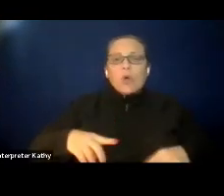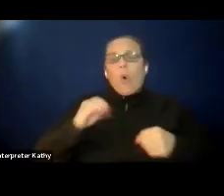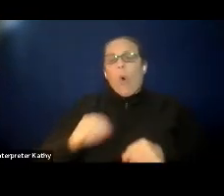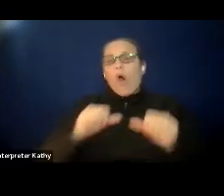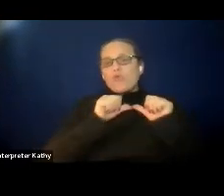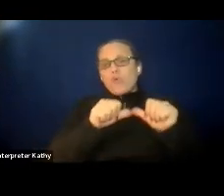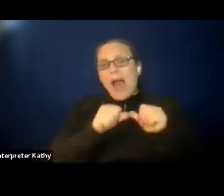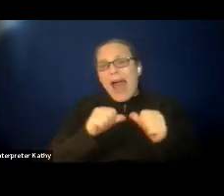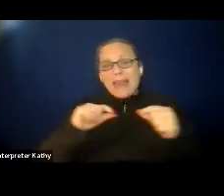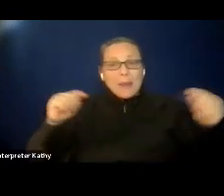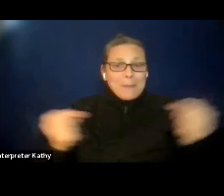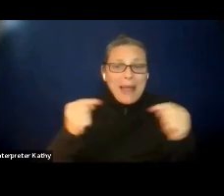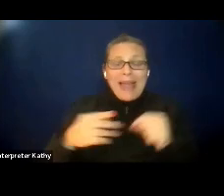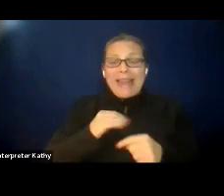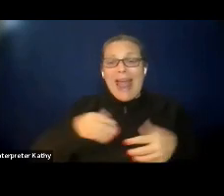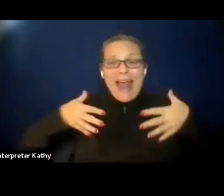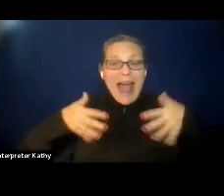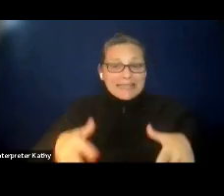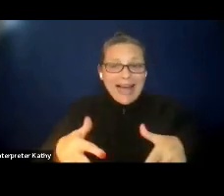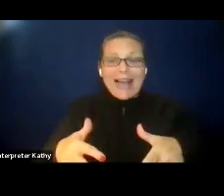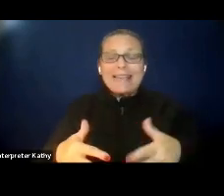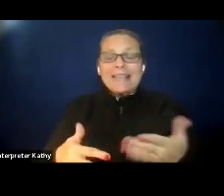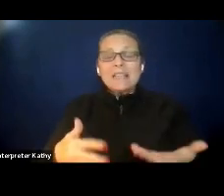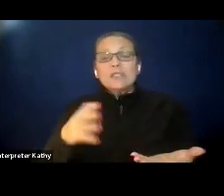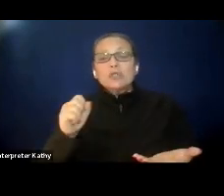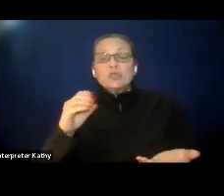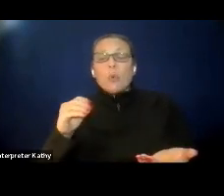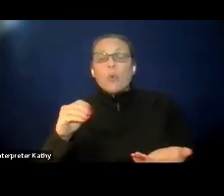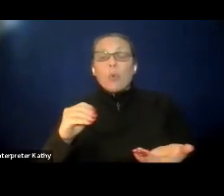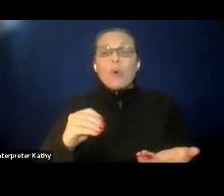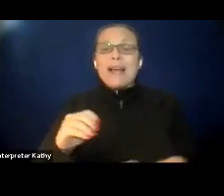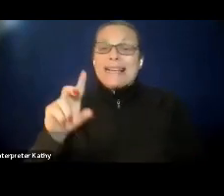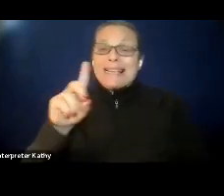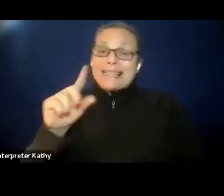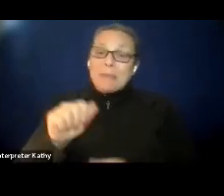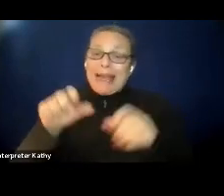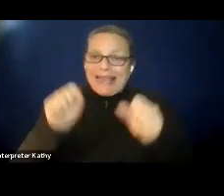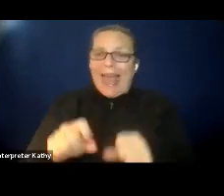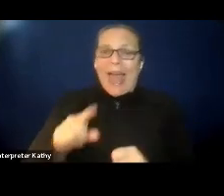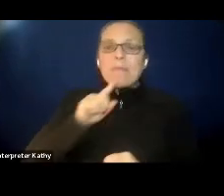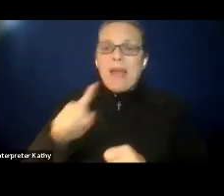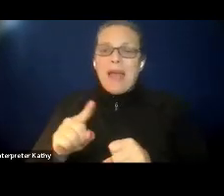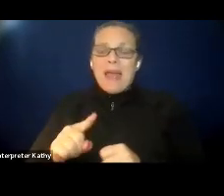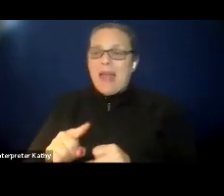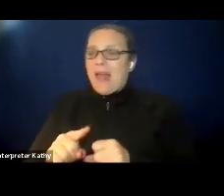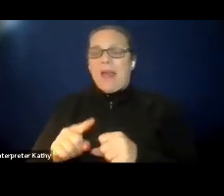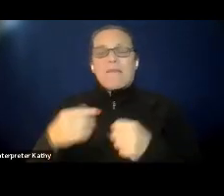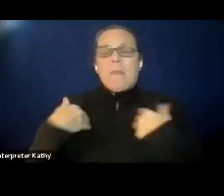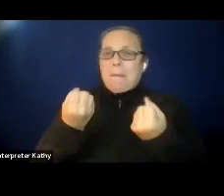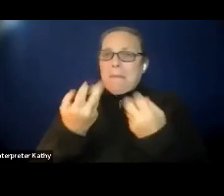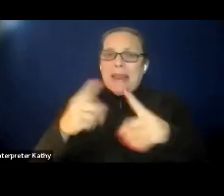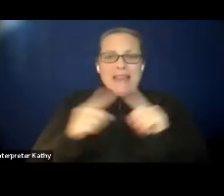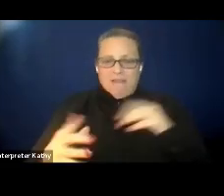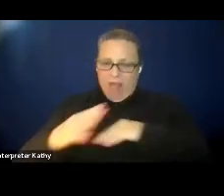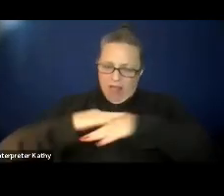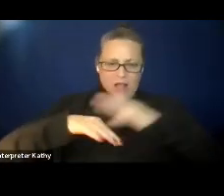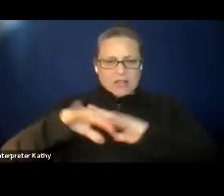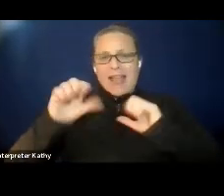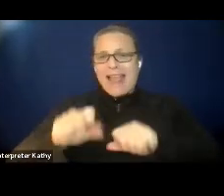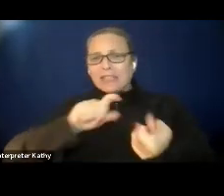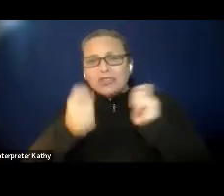but along with that they may also live with major depression or chronic pain